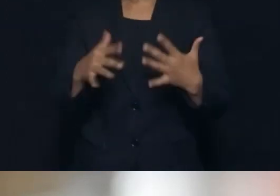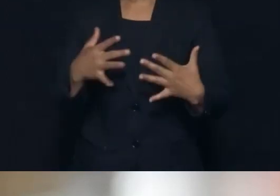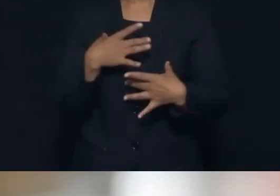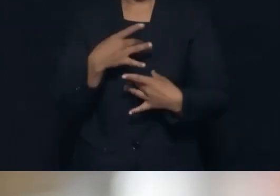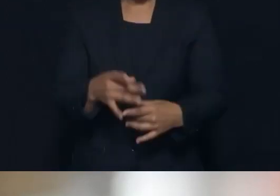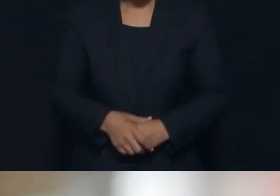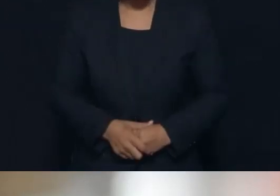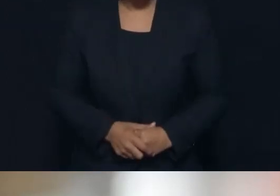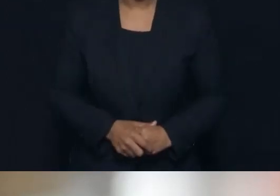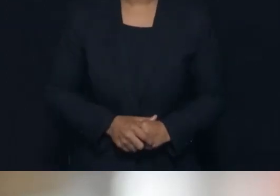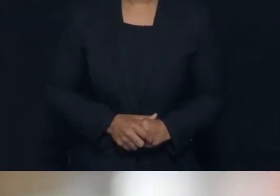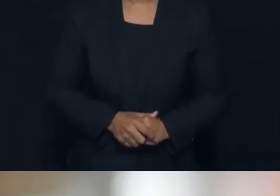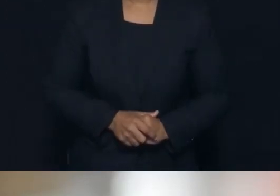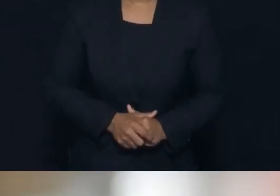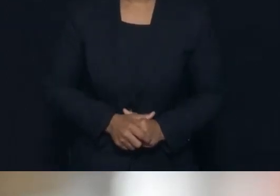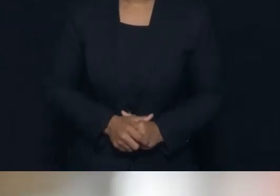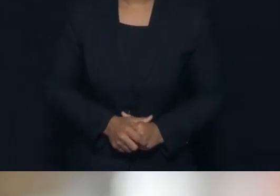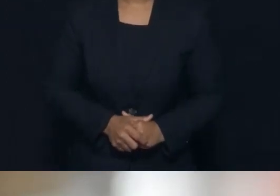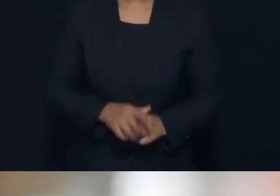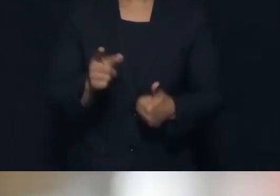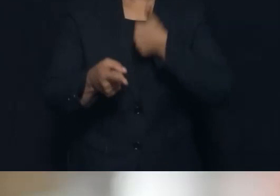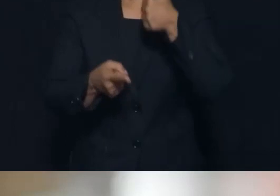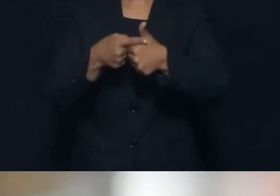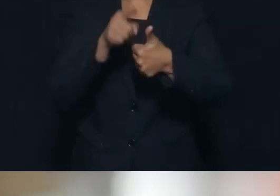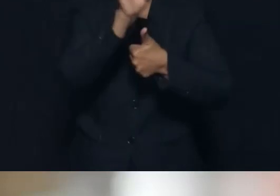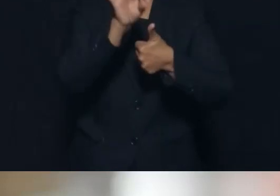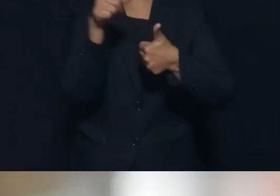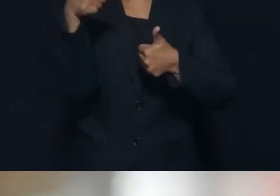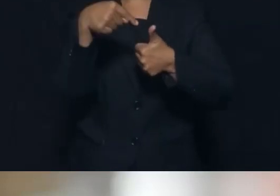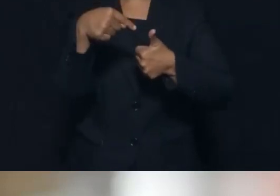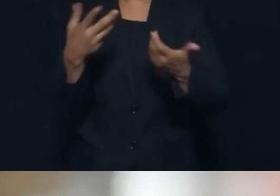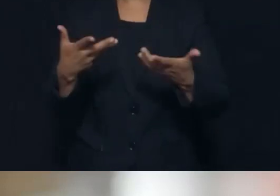Working with the member states because the major responsibility on the political participation